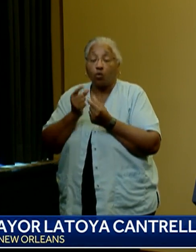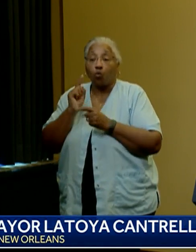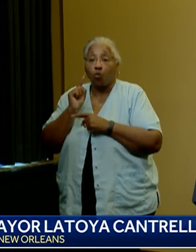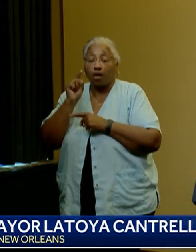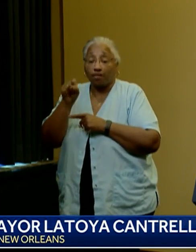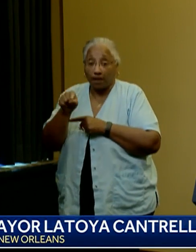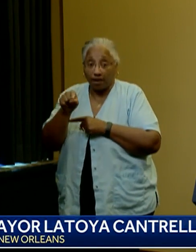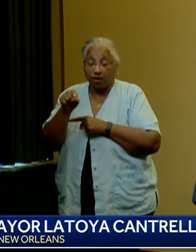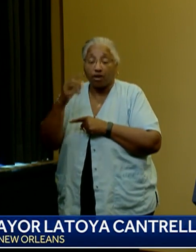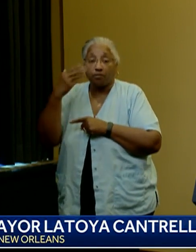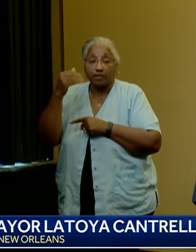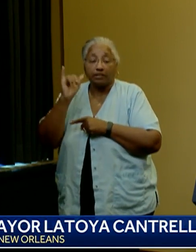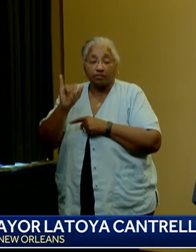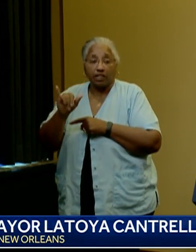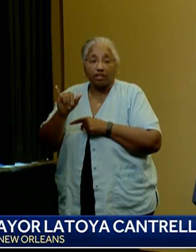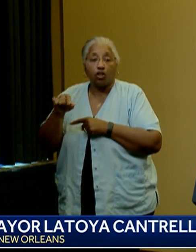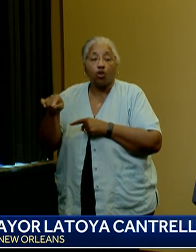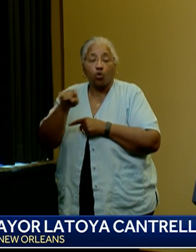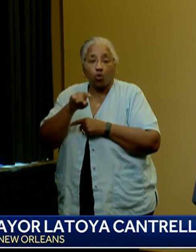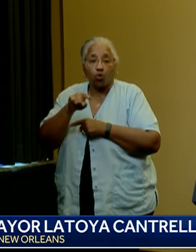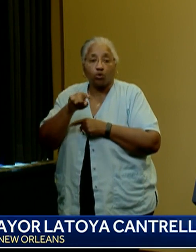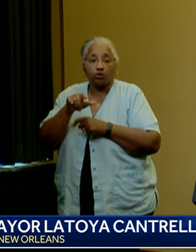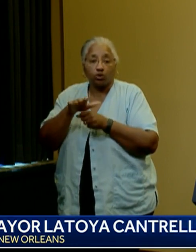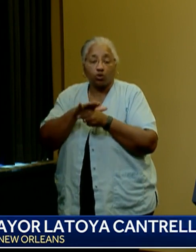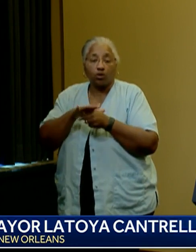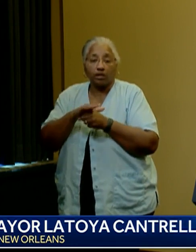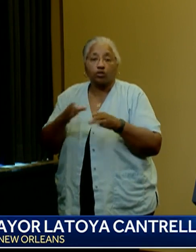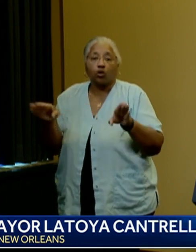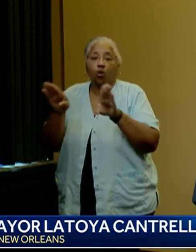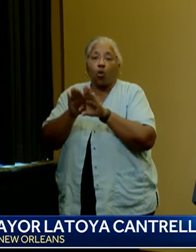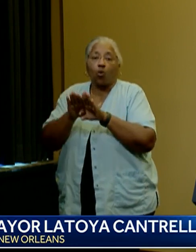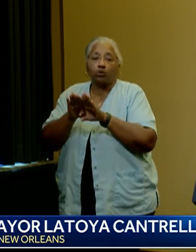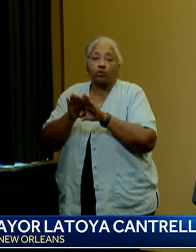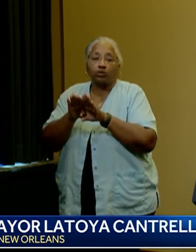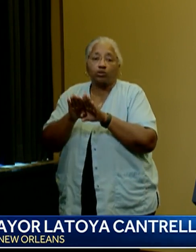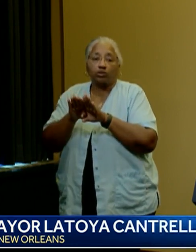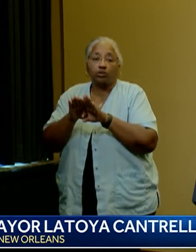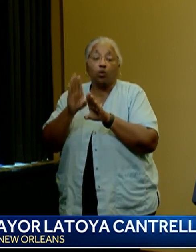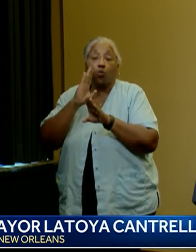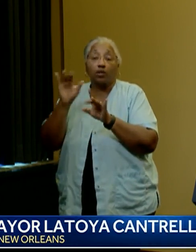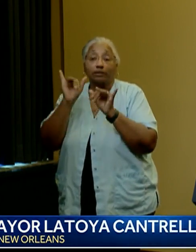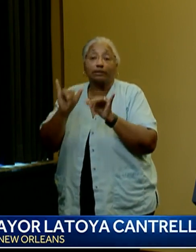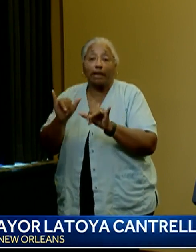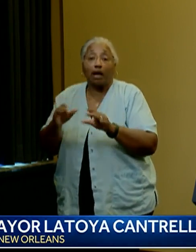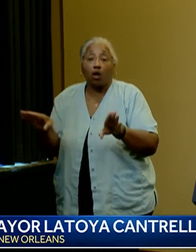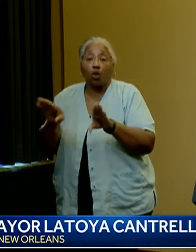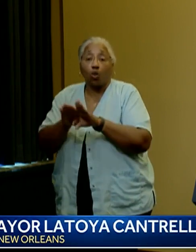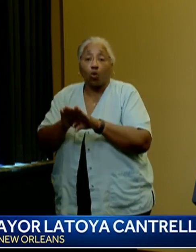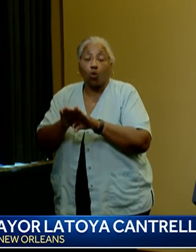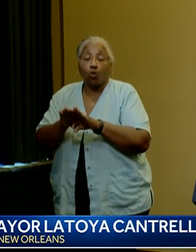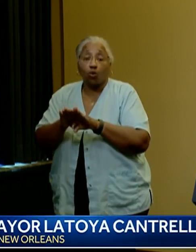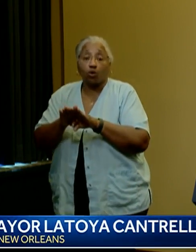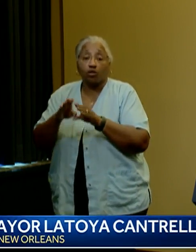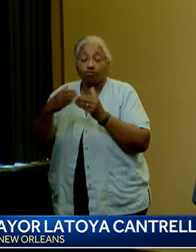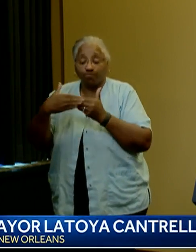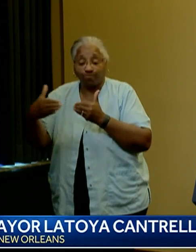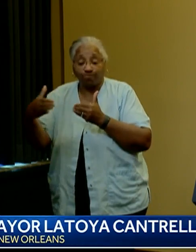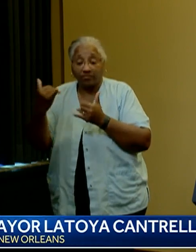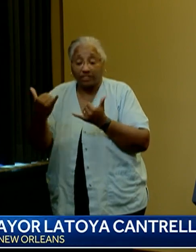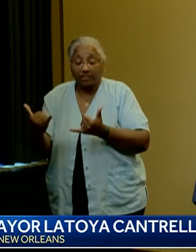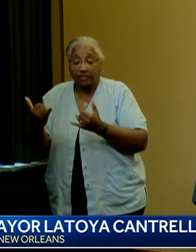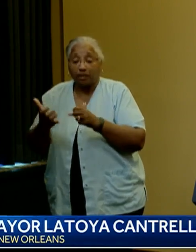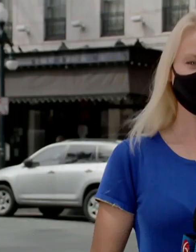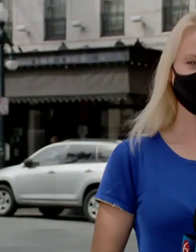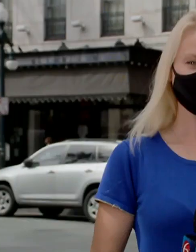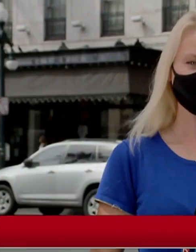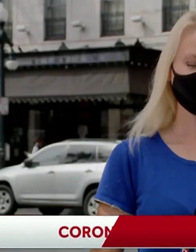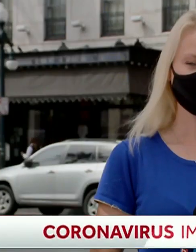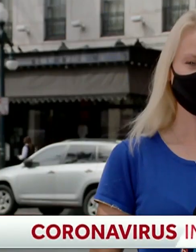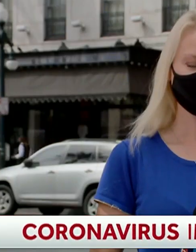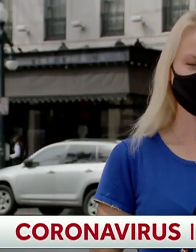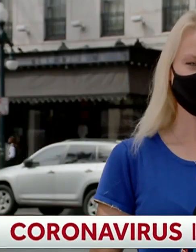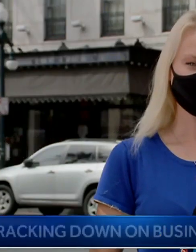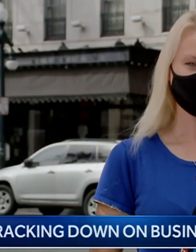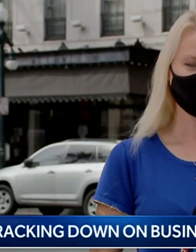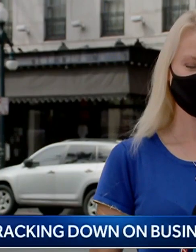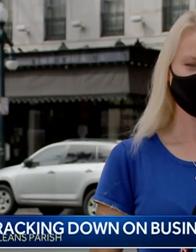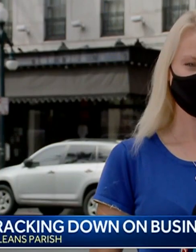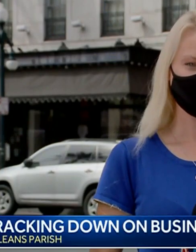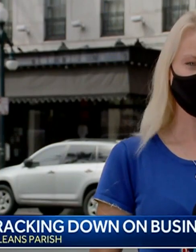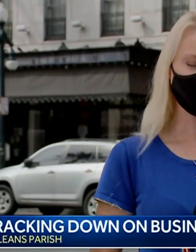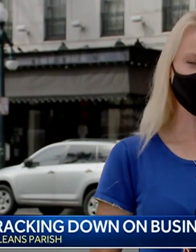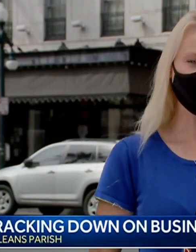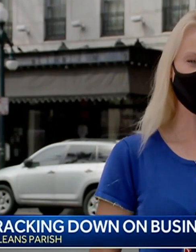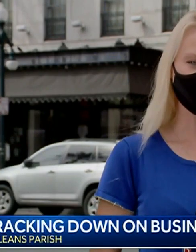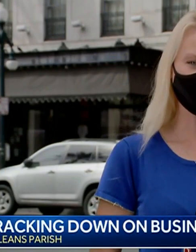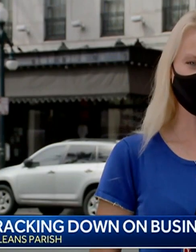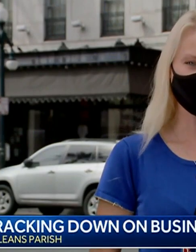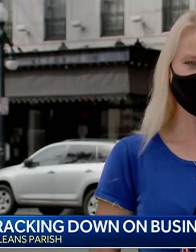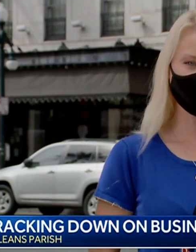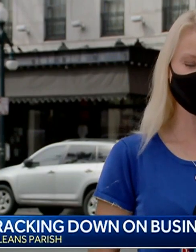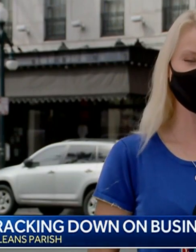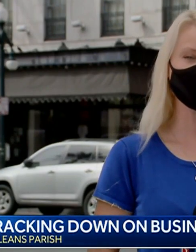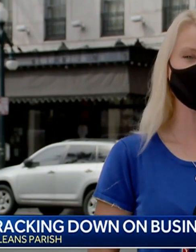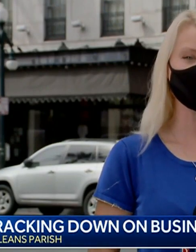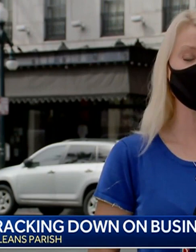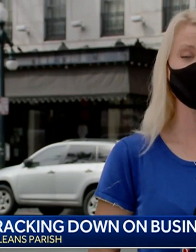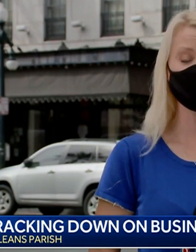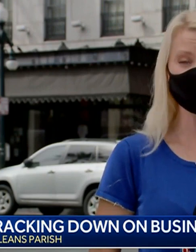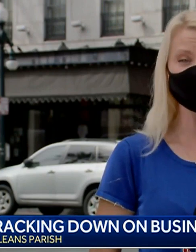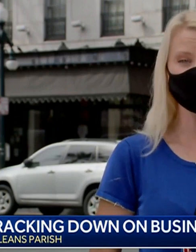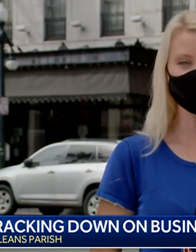AND OF COURSE MY TASK FORCE WAS ON THE GROUND AND AS A RESULT OF THAT OF THOSE LOCATIONS ARE CLOSED AND WILL REMAIN CLOSED THROUGHOUT THIS PANDEMIC.